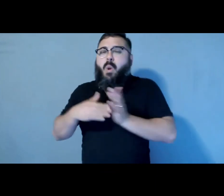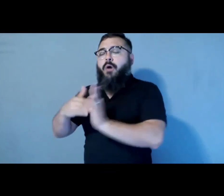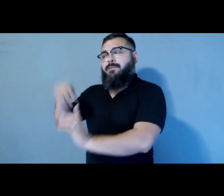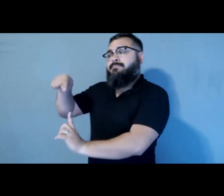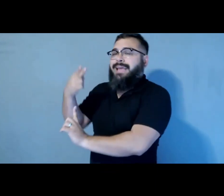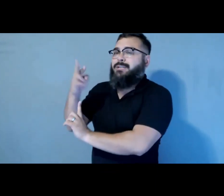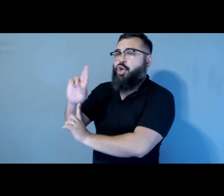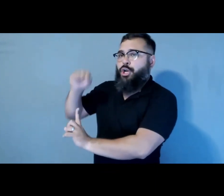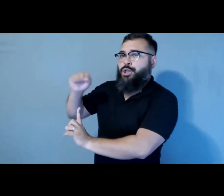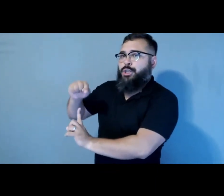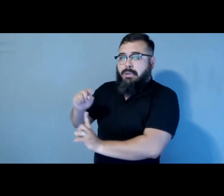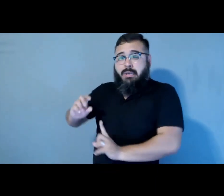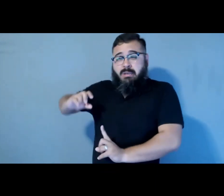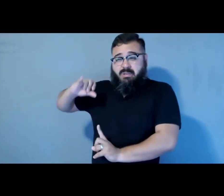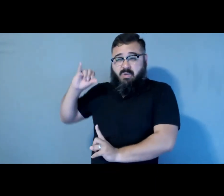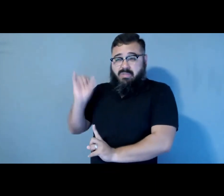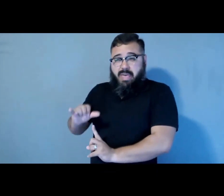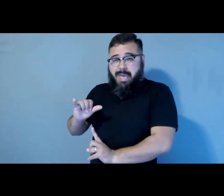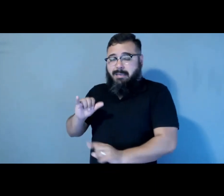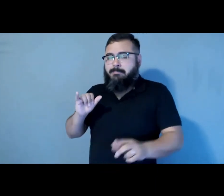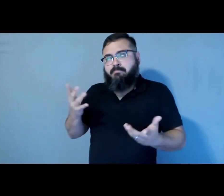So that doesn't necessarily seem unusual to me